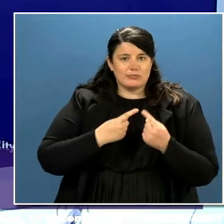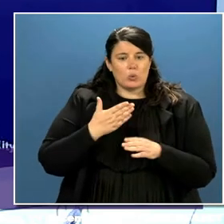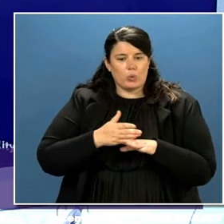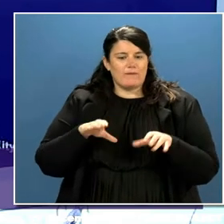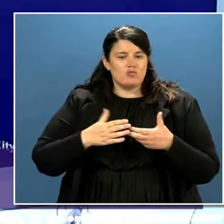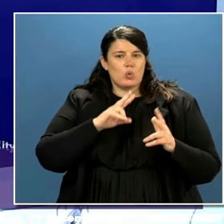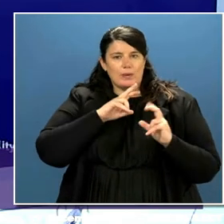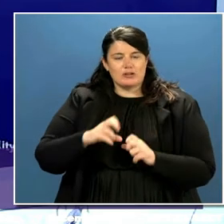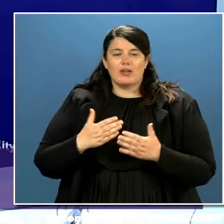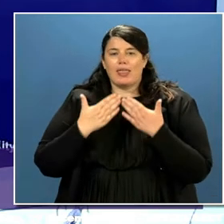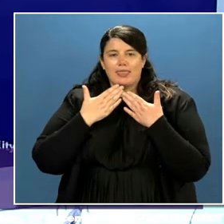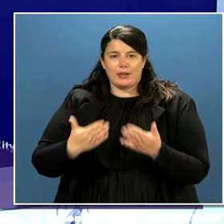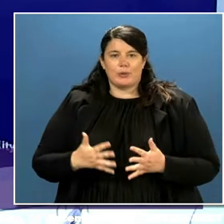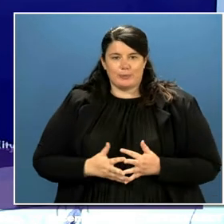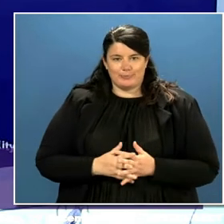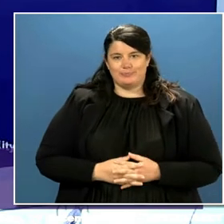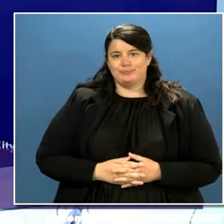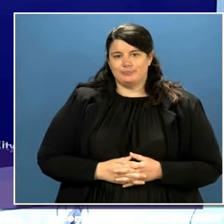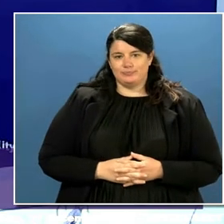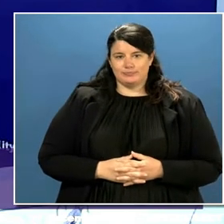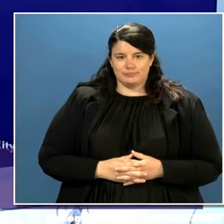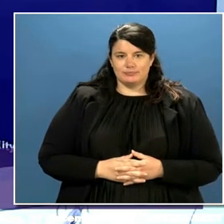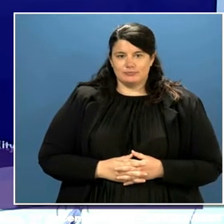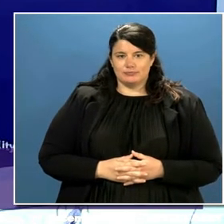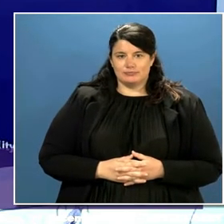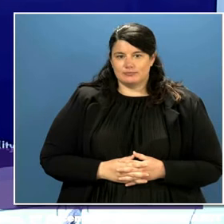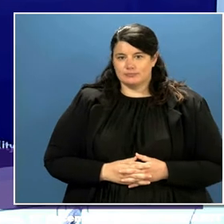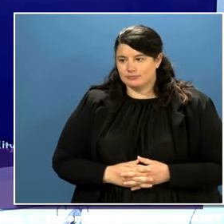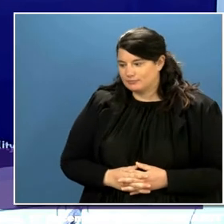Thank you very much. Thank you. Thanks for having us. Thank you.